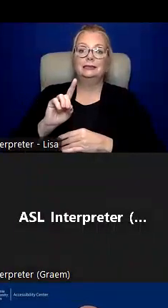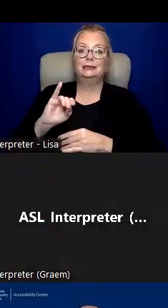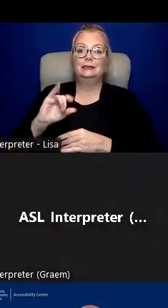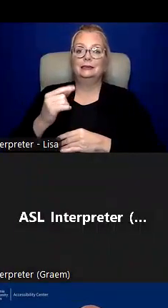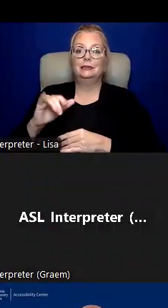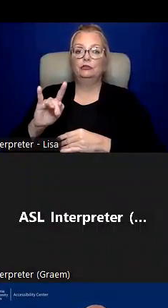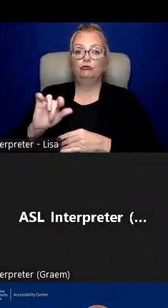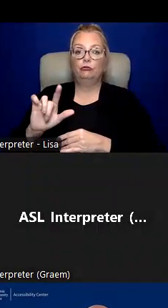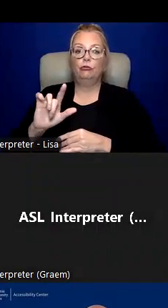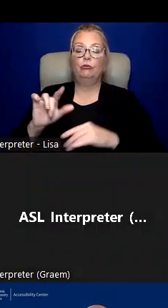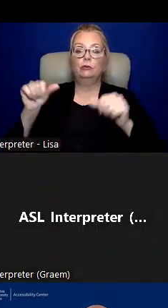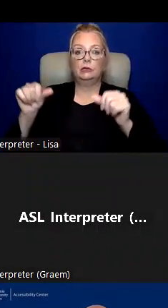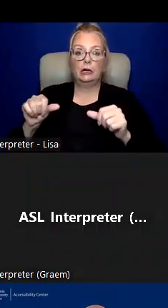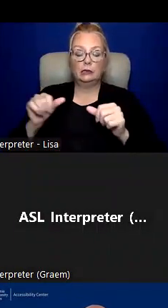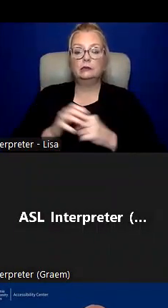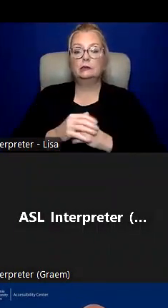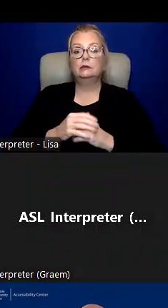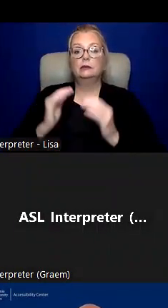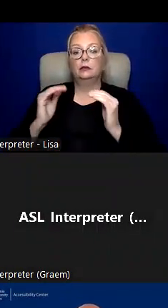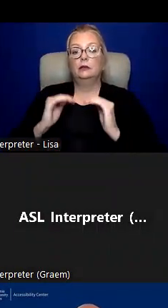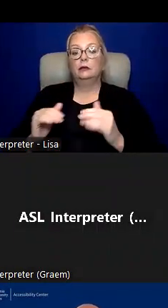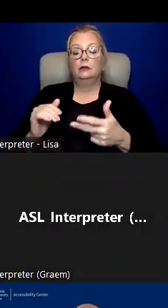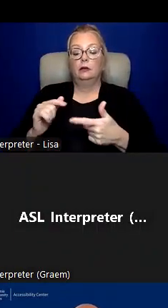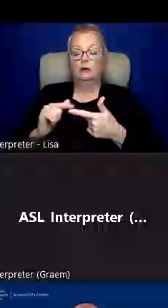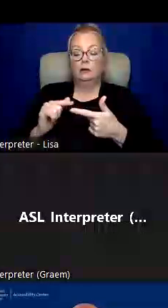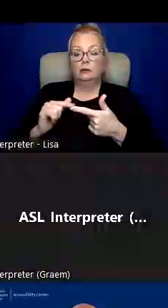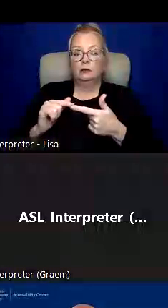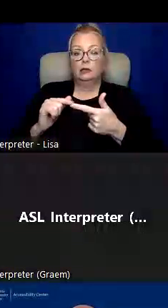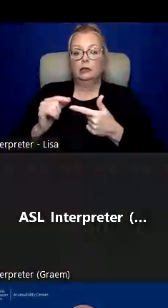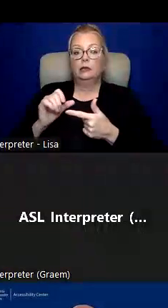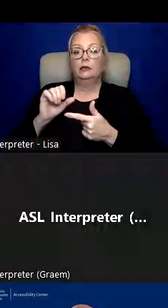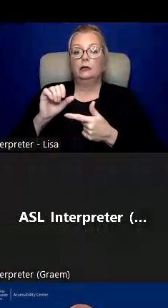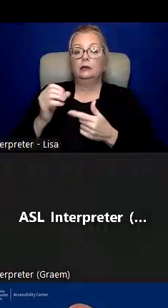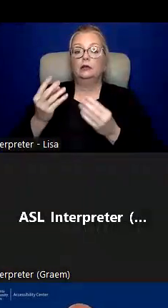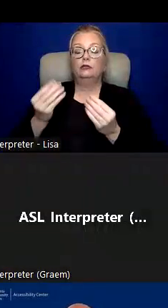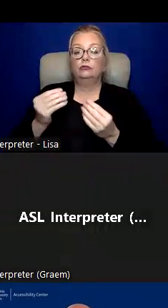Next, we have software, and this ranges anything from the programs that you would install onto a computer,